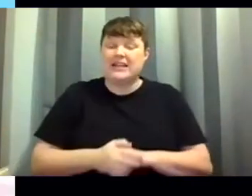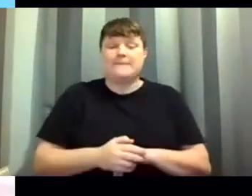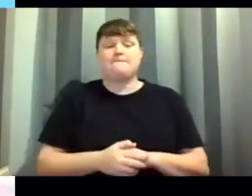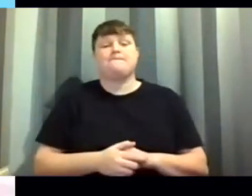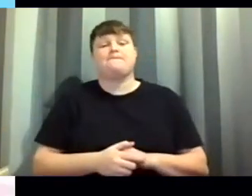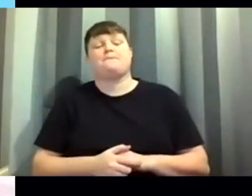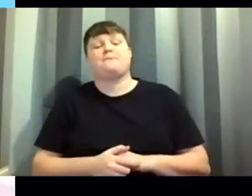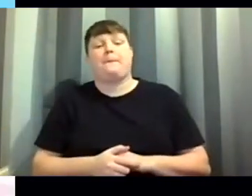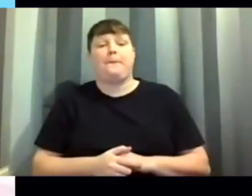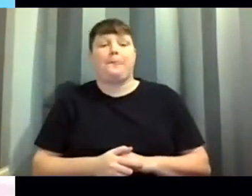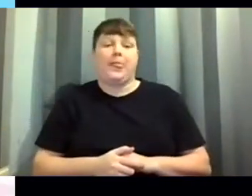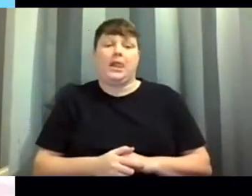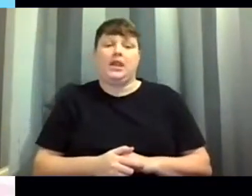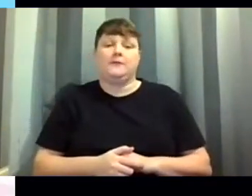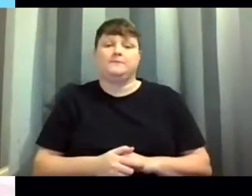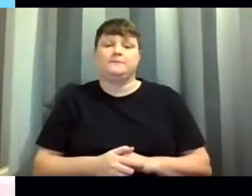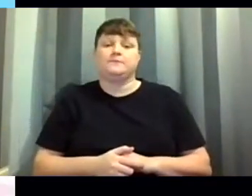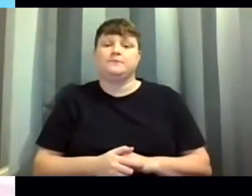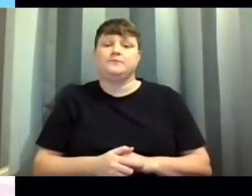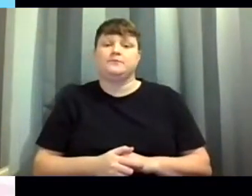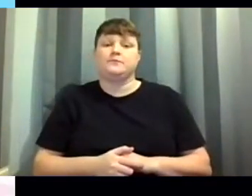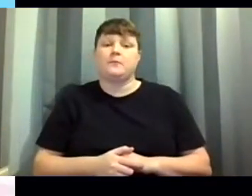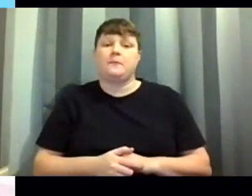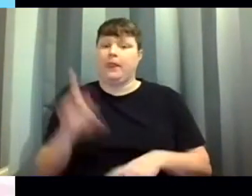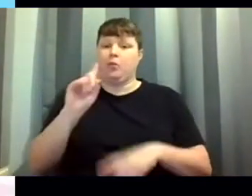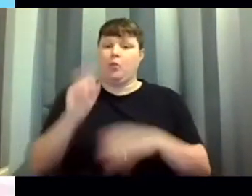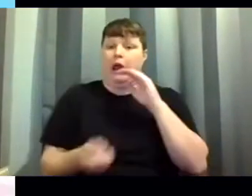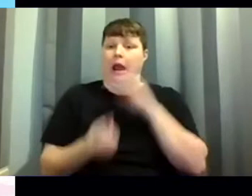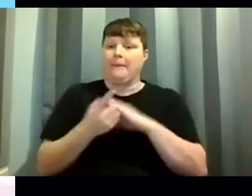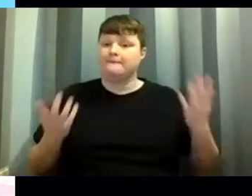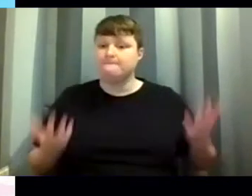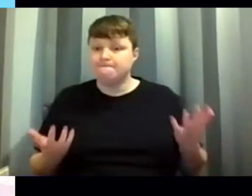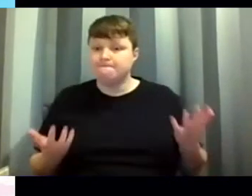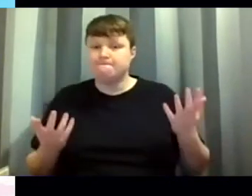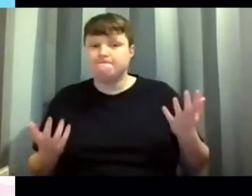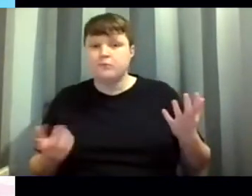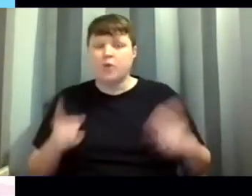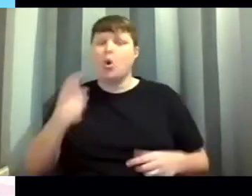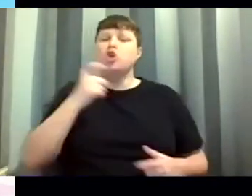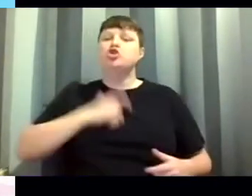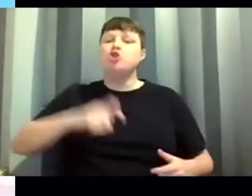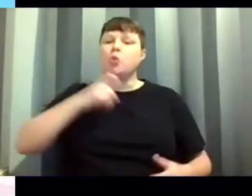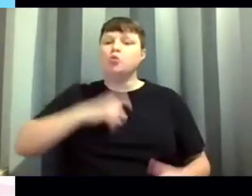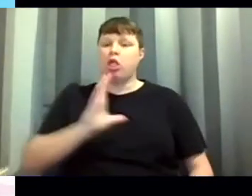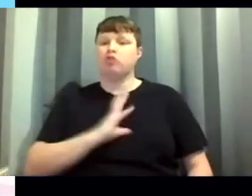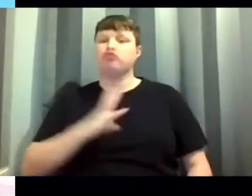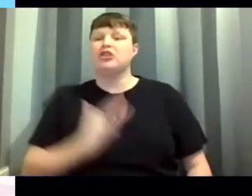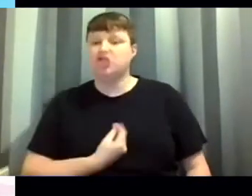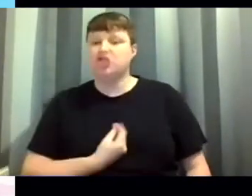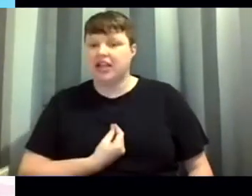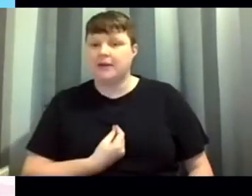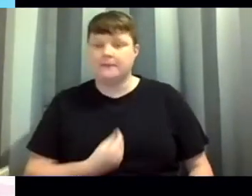So [clap], what's happening? I'm going to talk now about social transitioning. I found a really nice